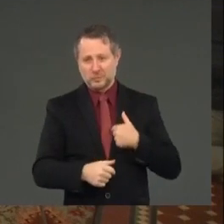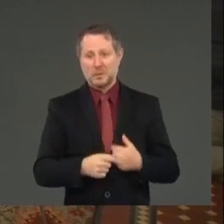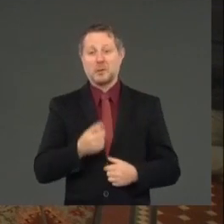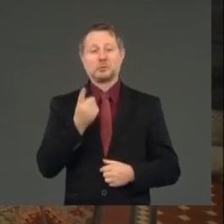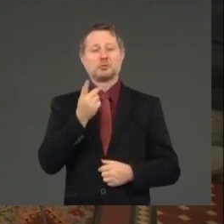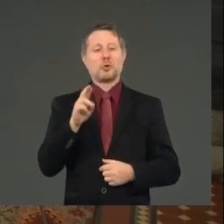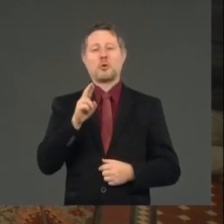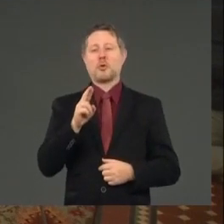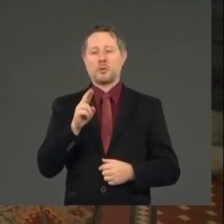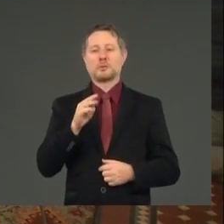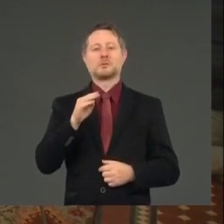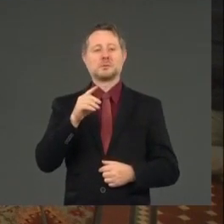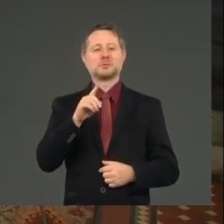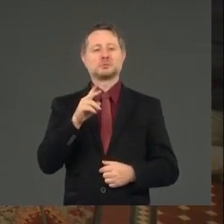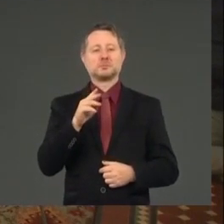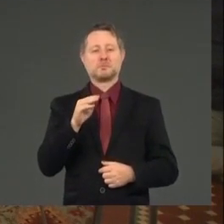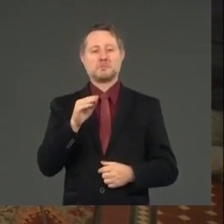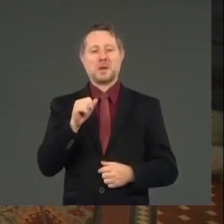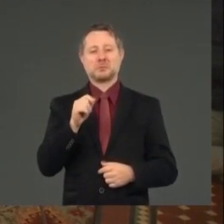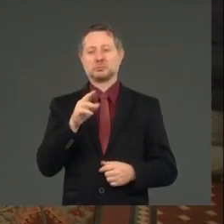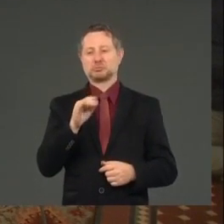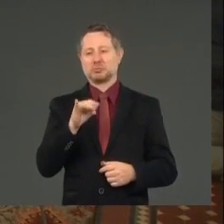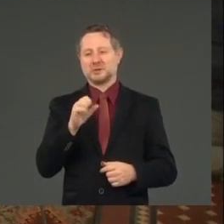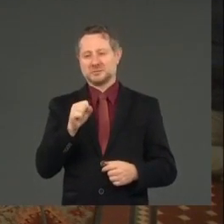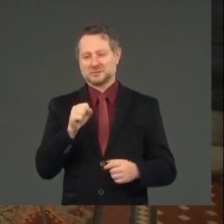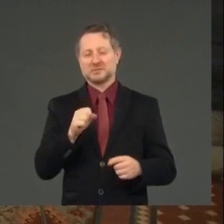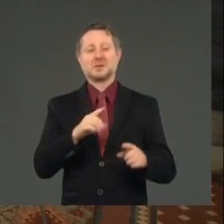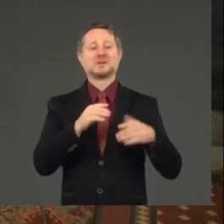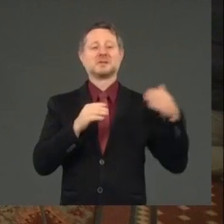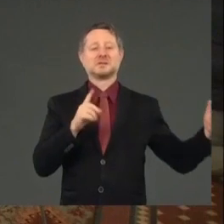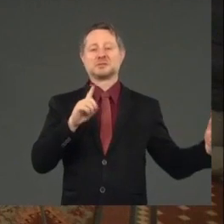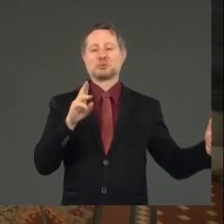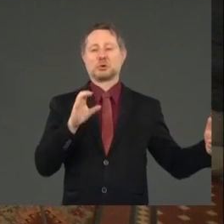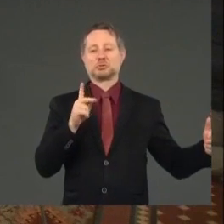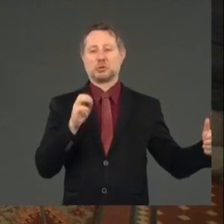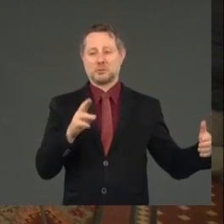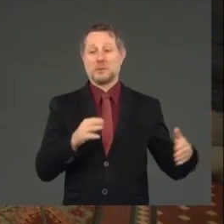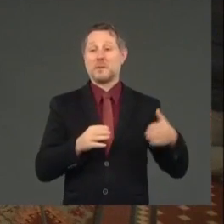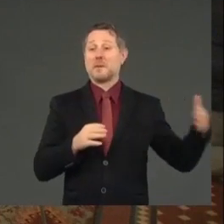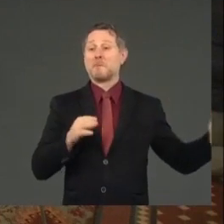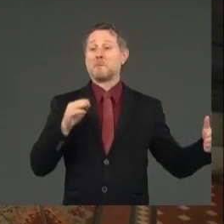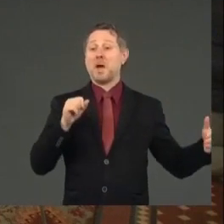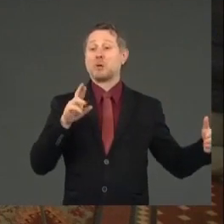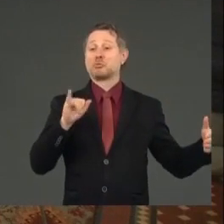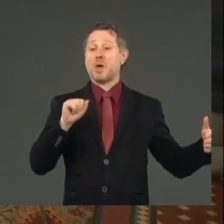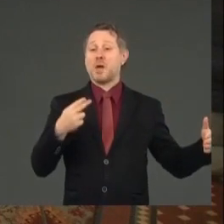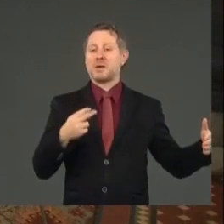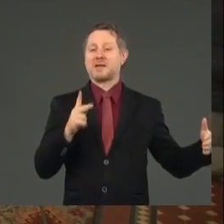SMILES. MELISSA DeROSA, SECRETARY TO THE GOVERNOR.